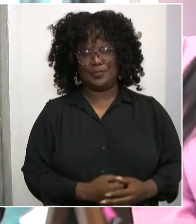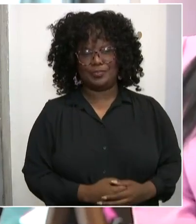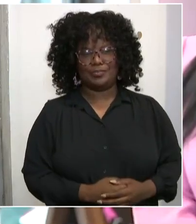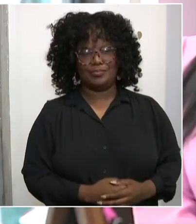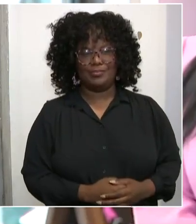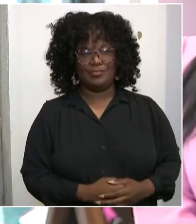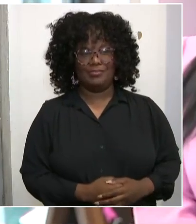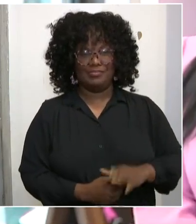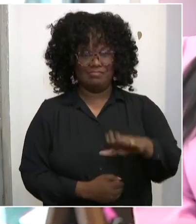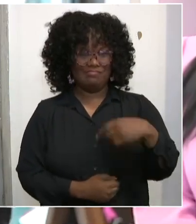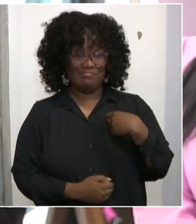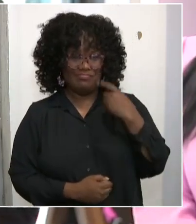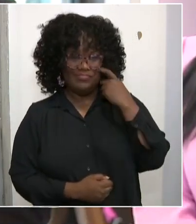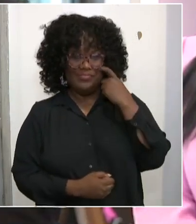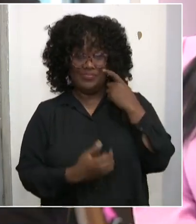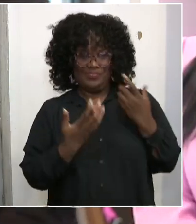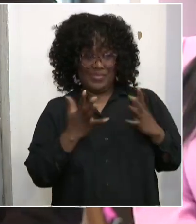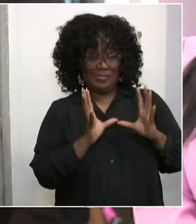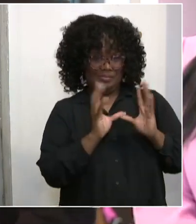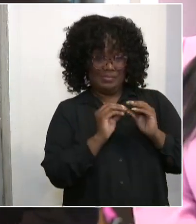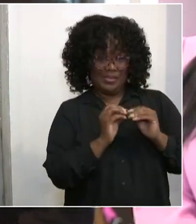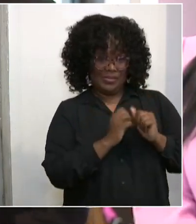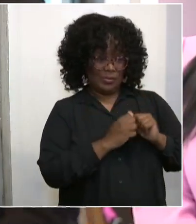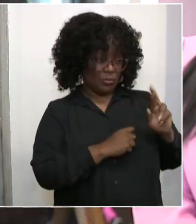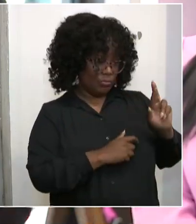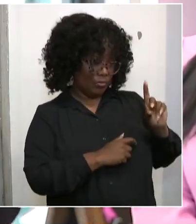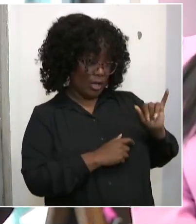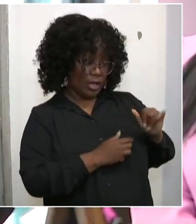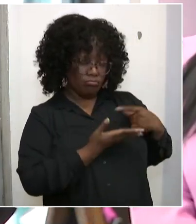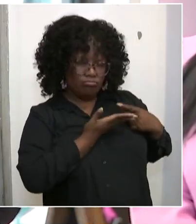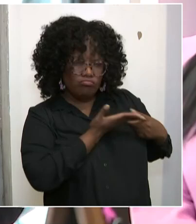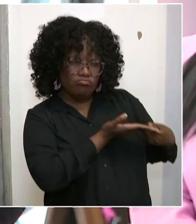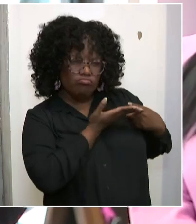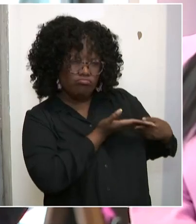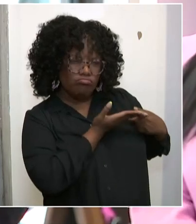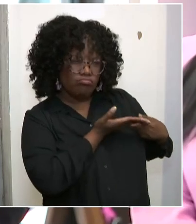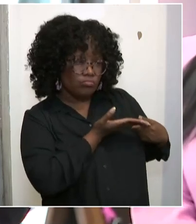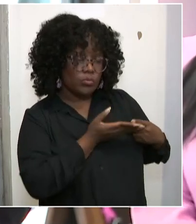and um we have hoteliers on our board and they're seeing a surge in occupancy in hotels, so it's,